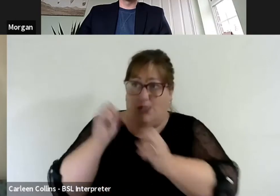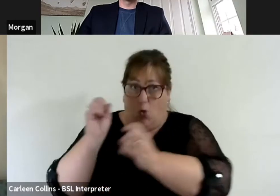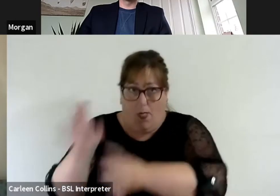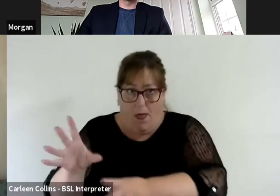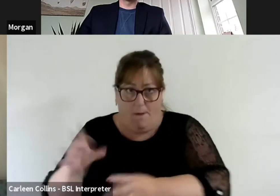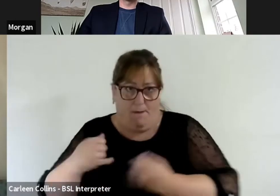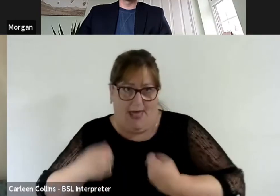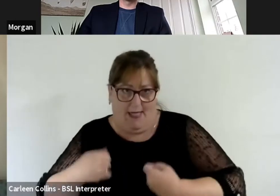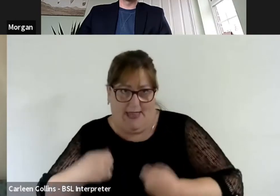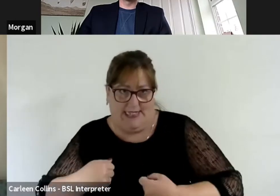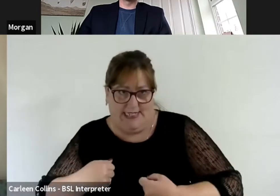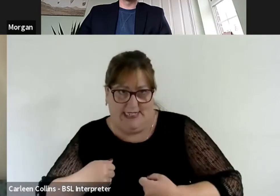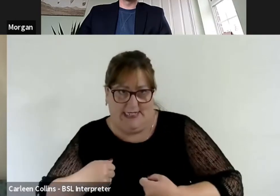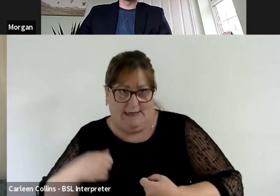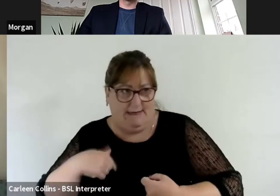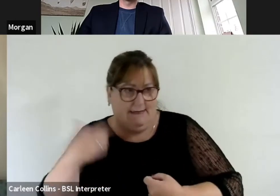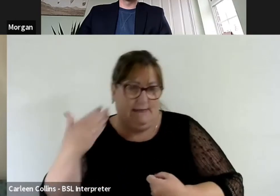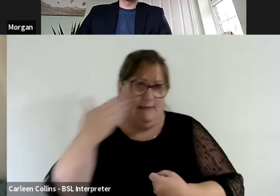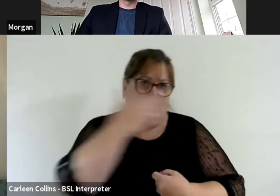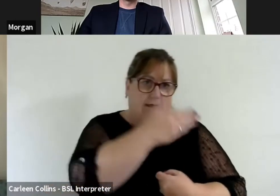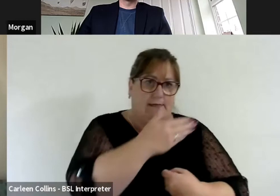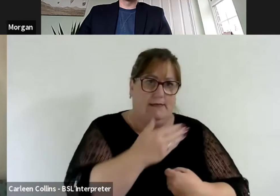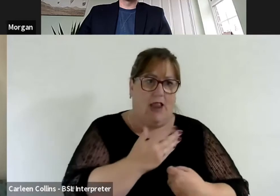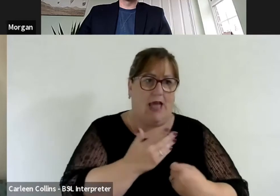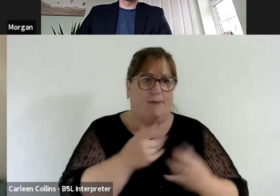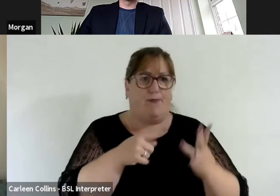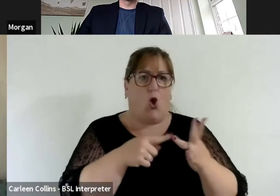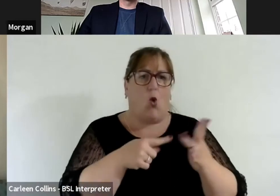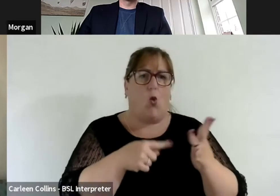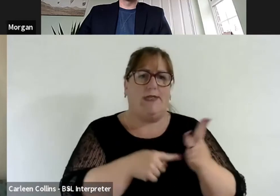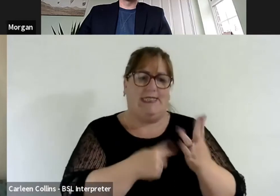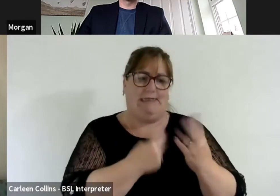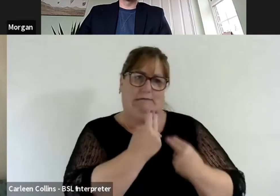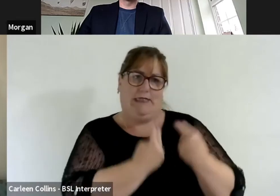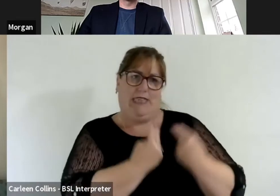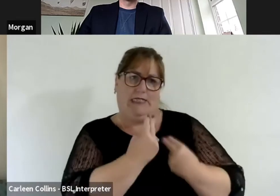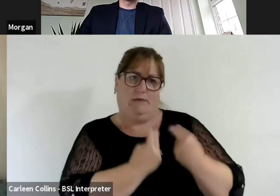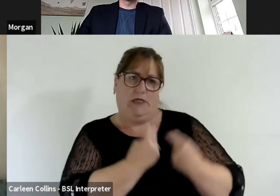I want to talk you through a few of the things that happened once I started sharing my conditions. The first is you have an assessment.